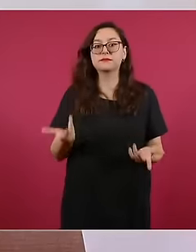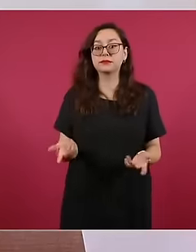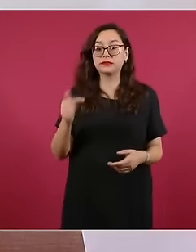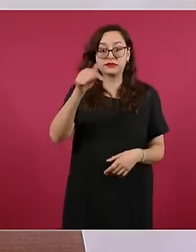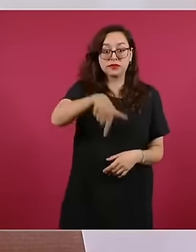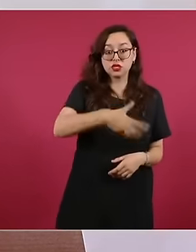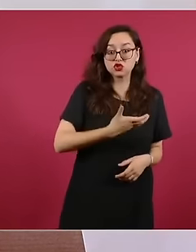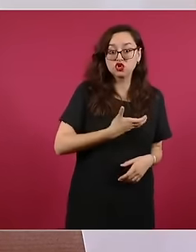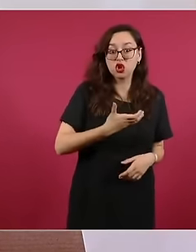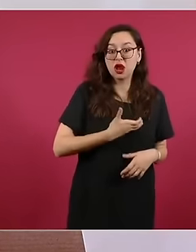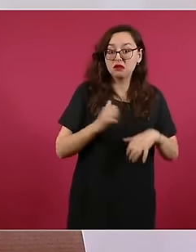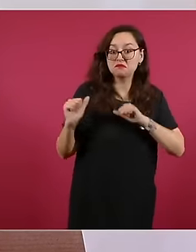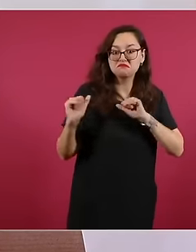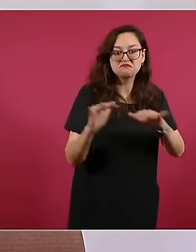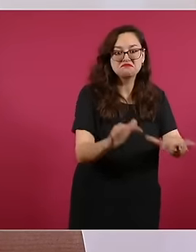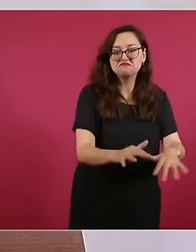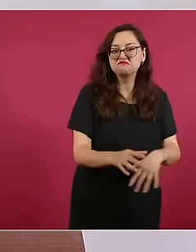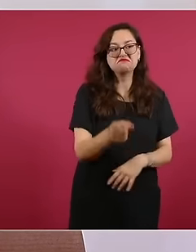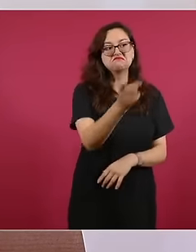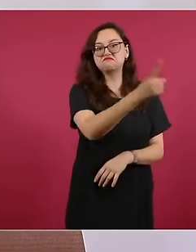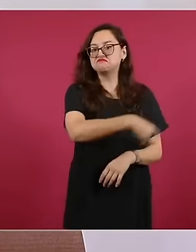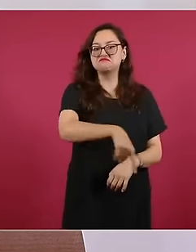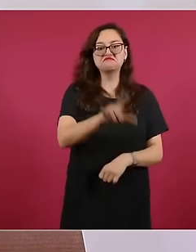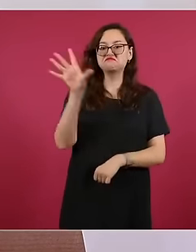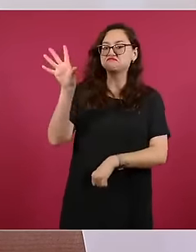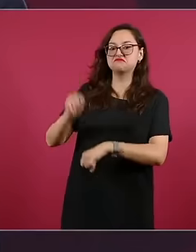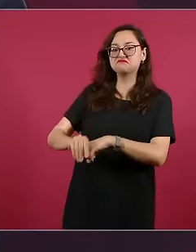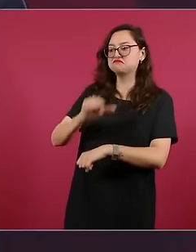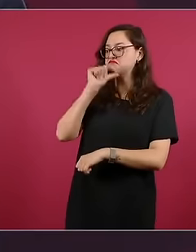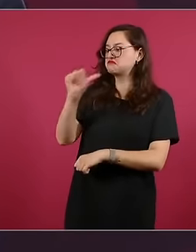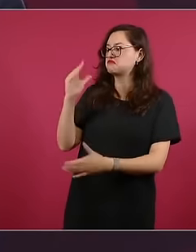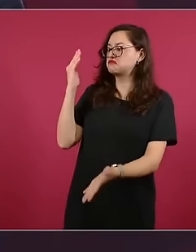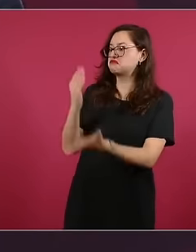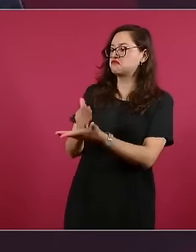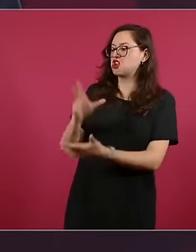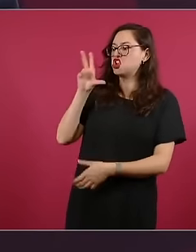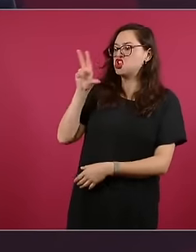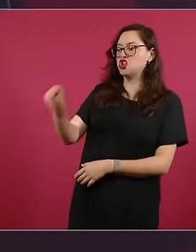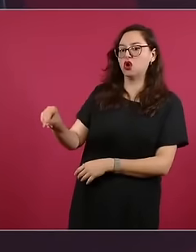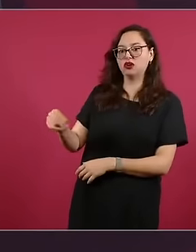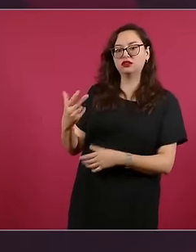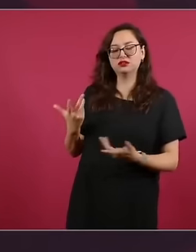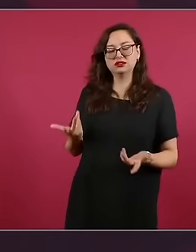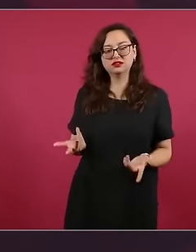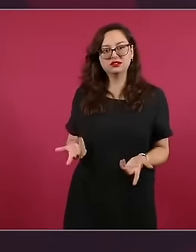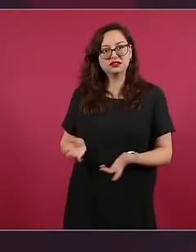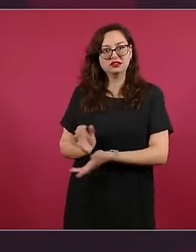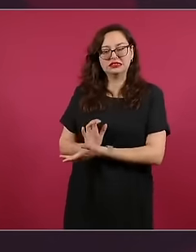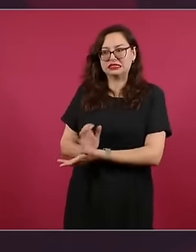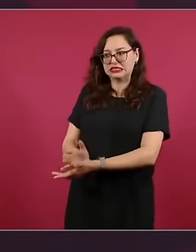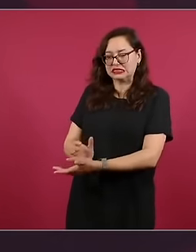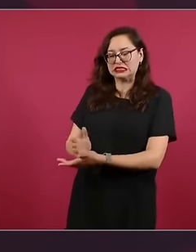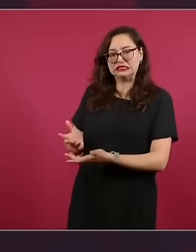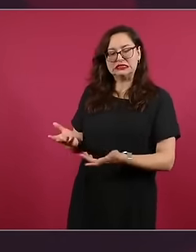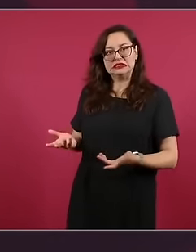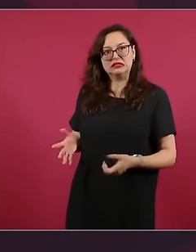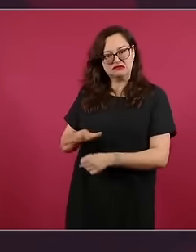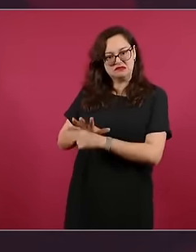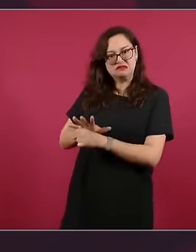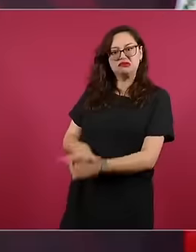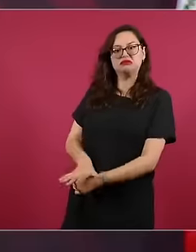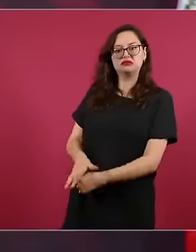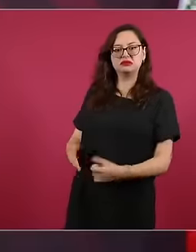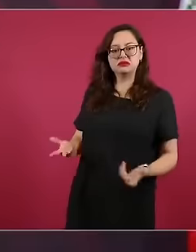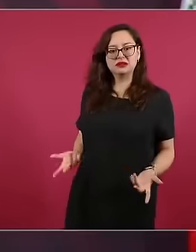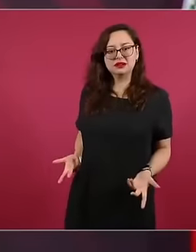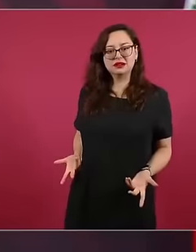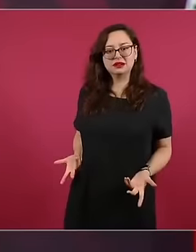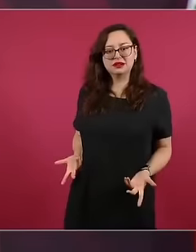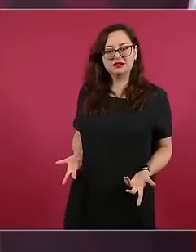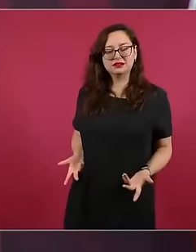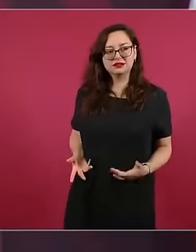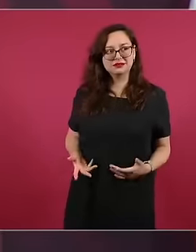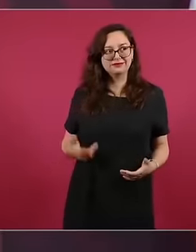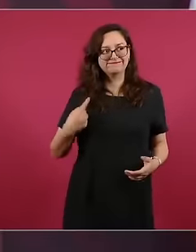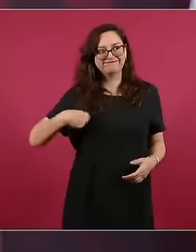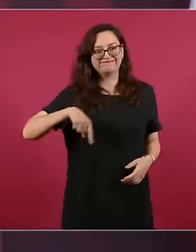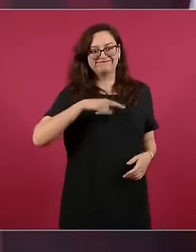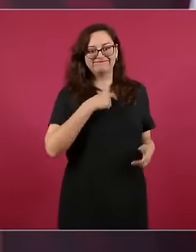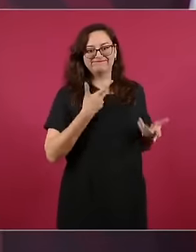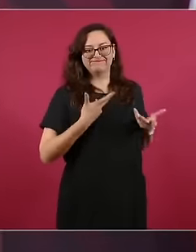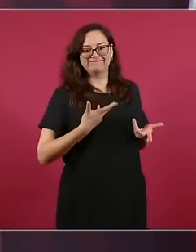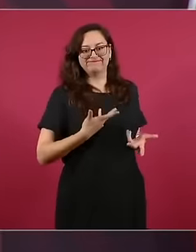get here and the teachers when they were